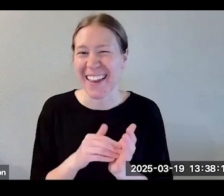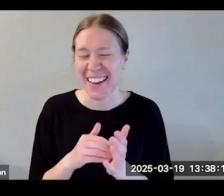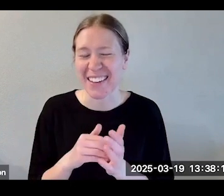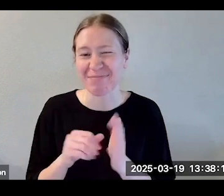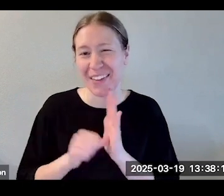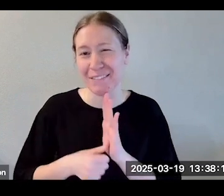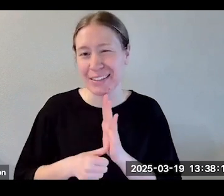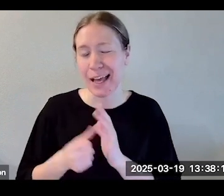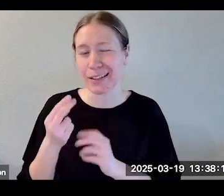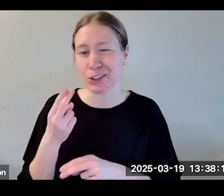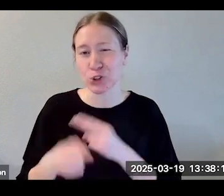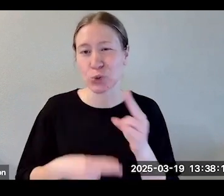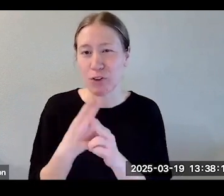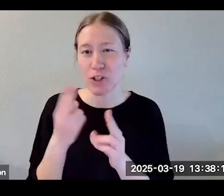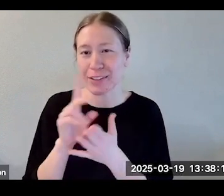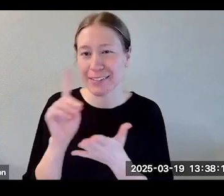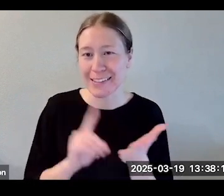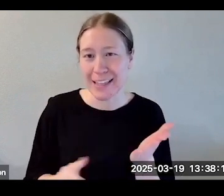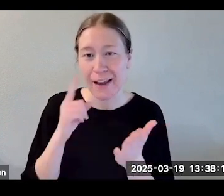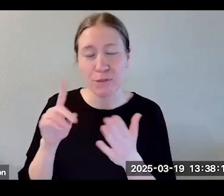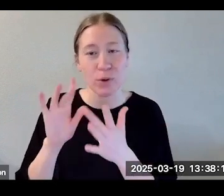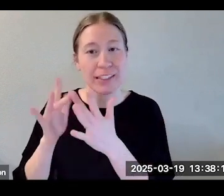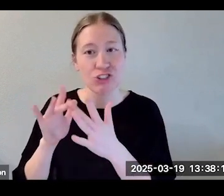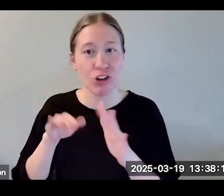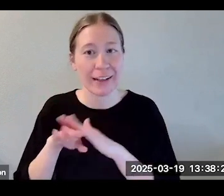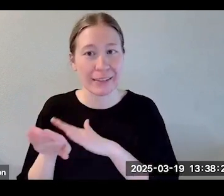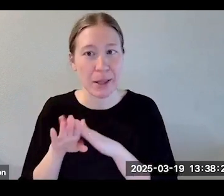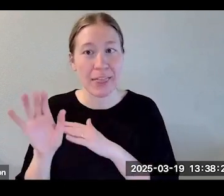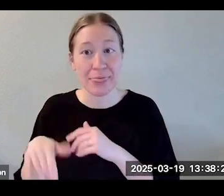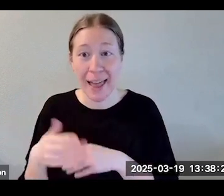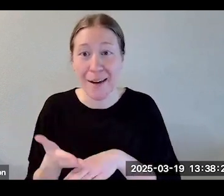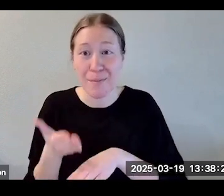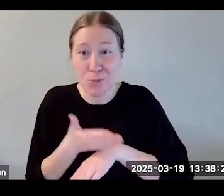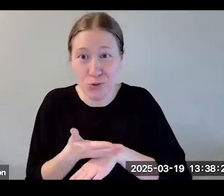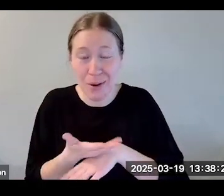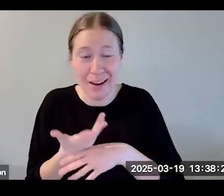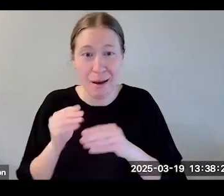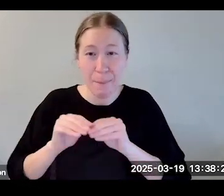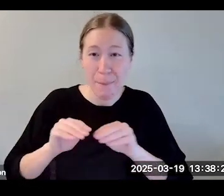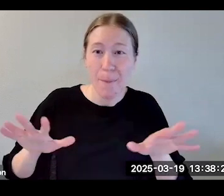for digital accessibility where making this improvement is really going to improve the learning experience